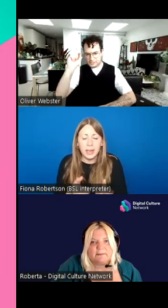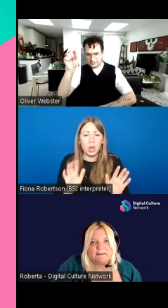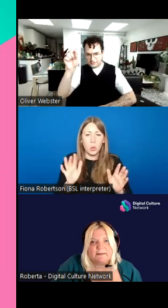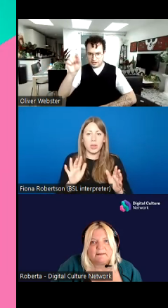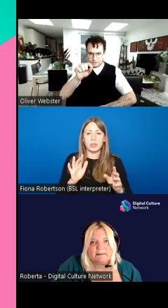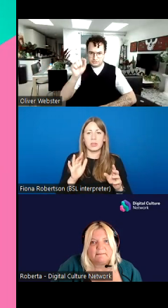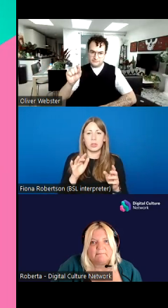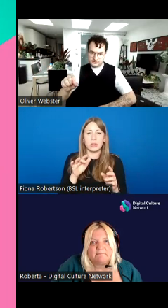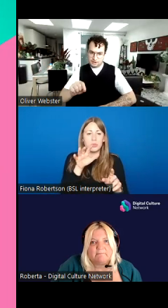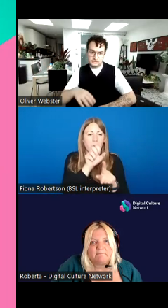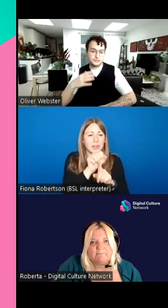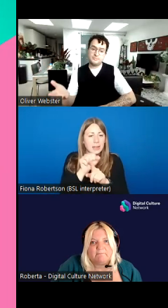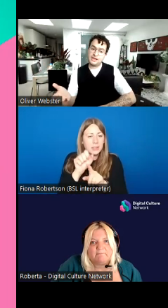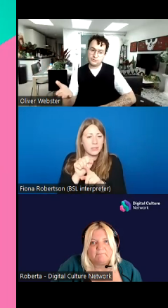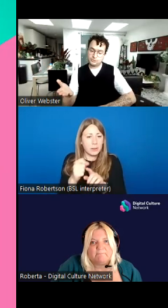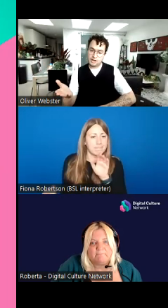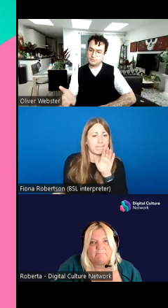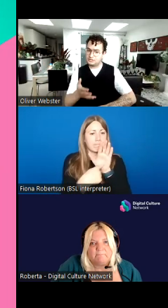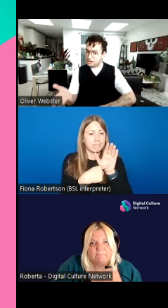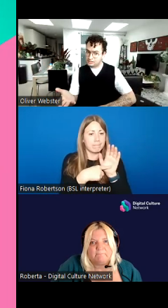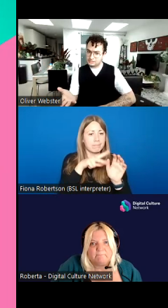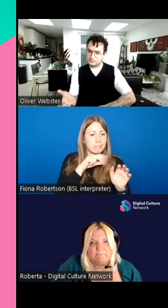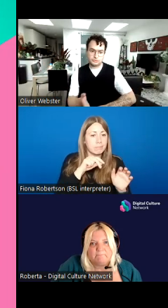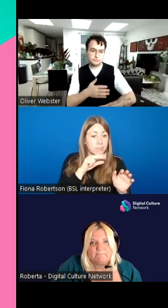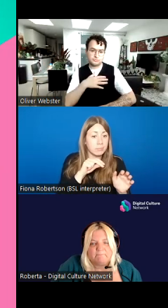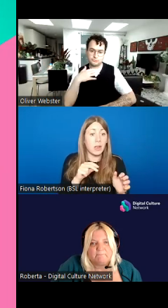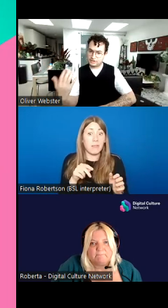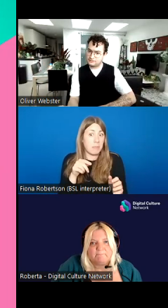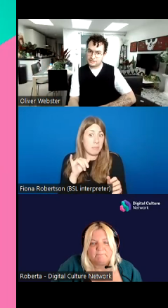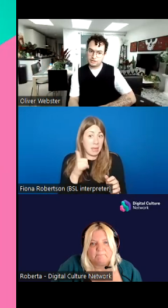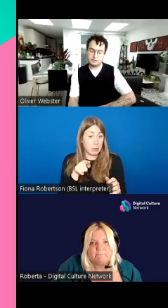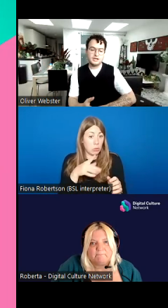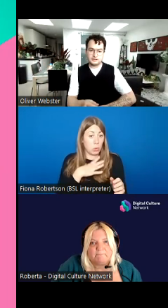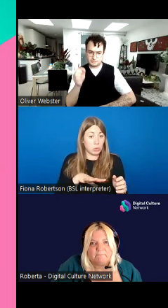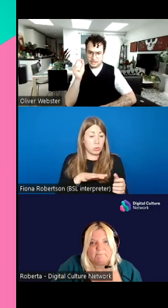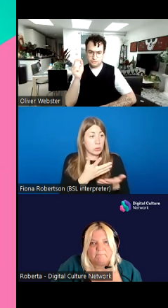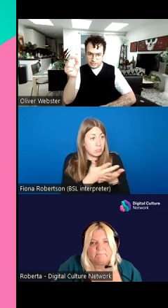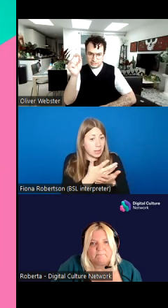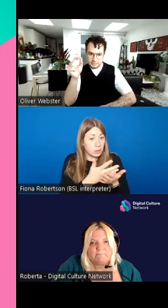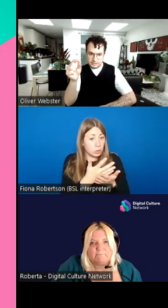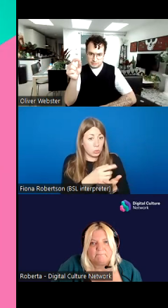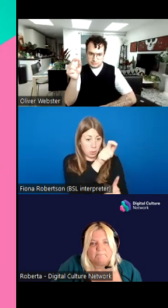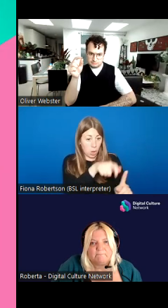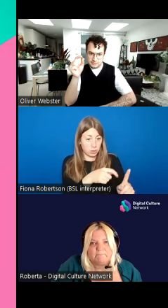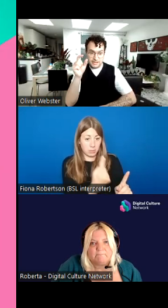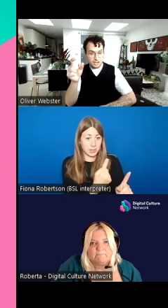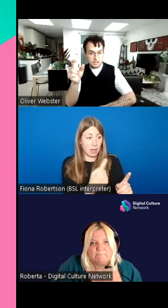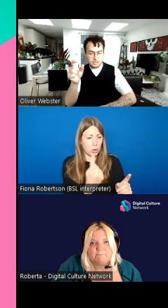Identify those significant parts and you may want to work with the artist who created the video to say, "What is the bit that's meant to be heard?"